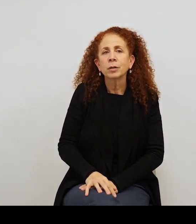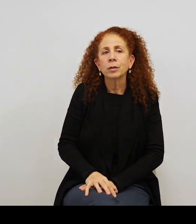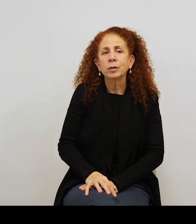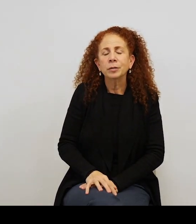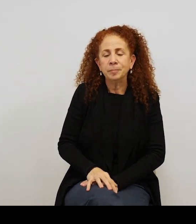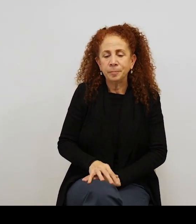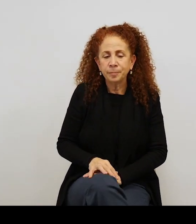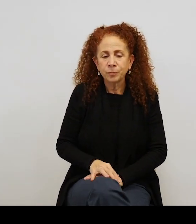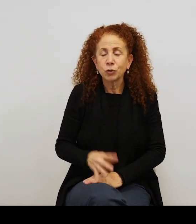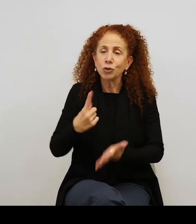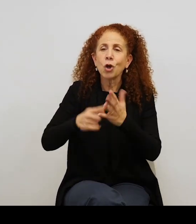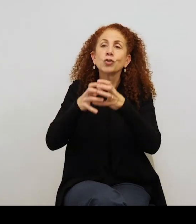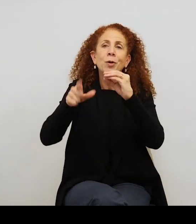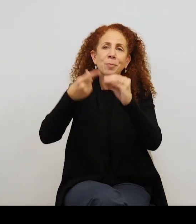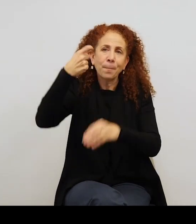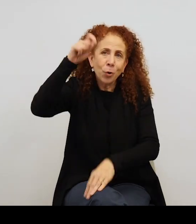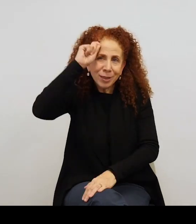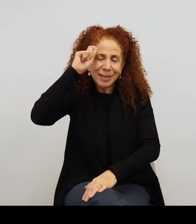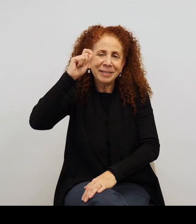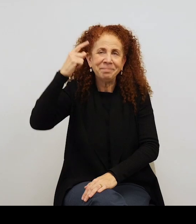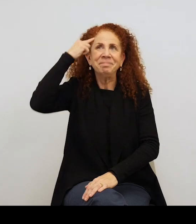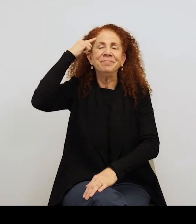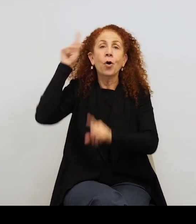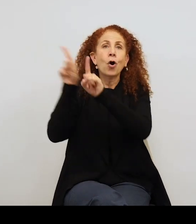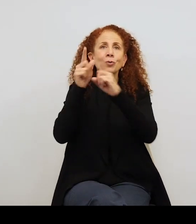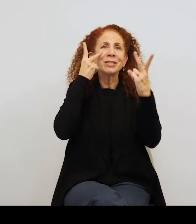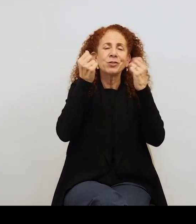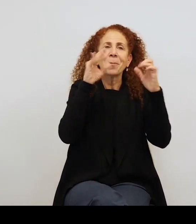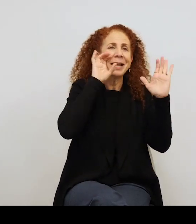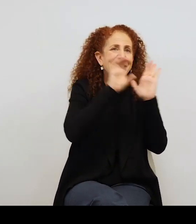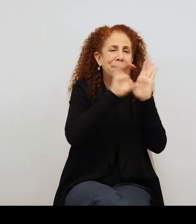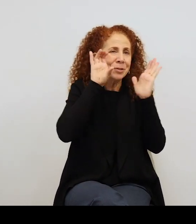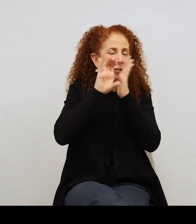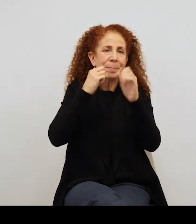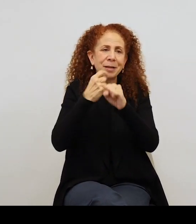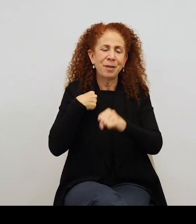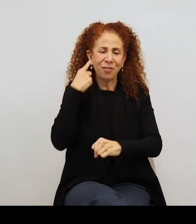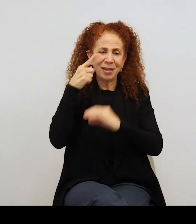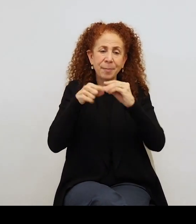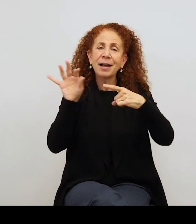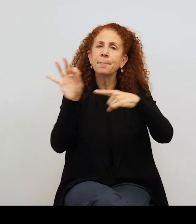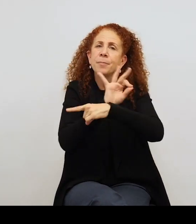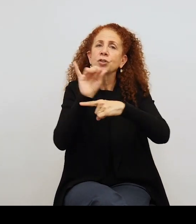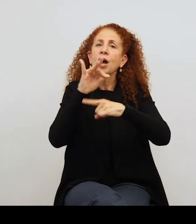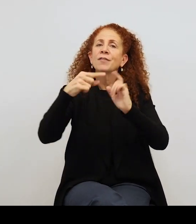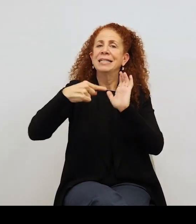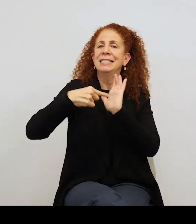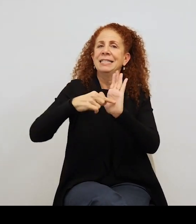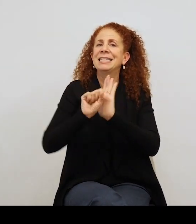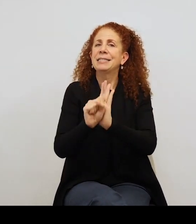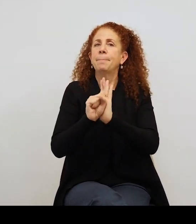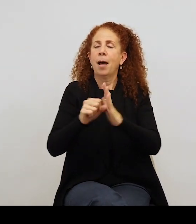about Berlin so much. But also, seeing so many images made me think about the function of symbolic animals in cities'